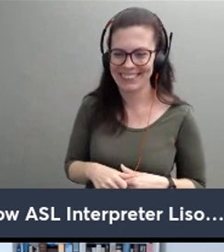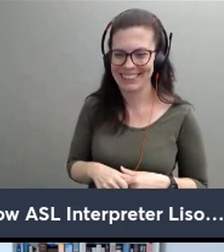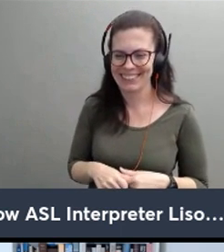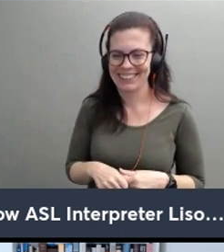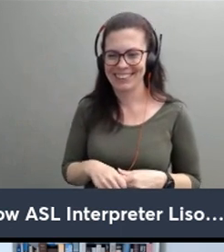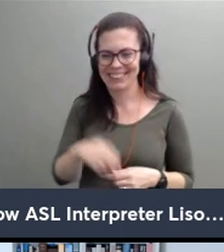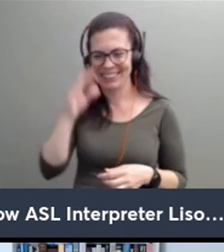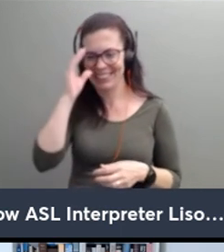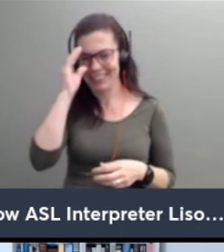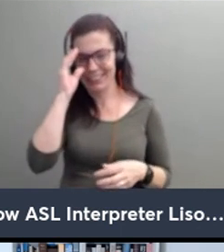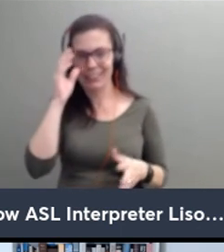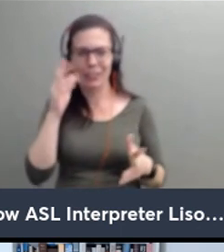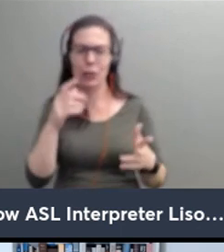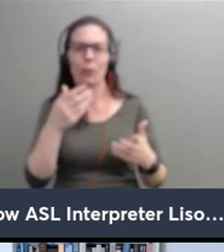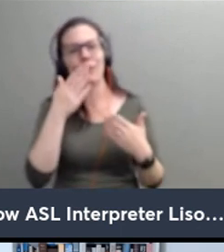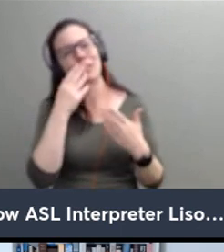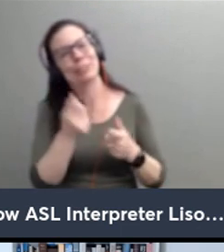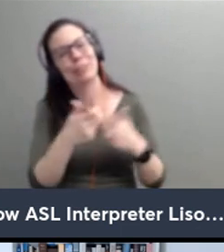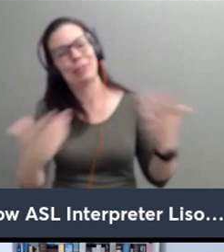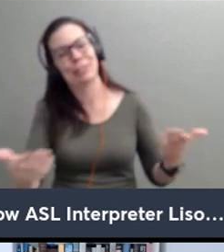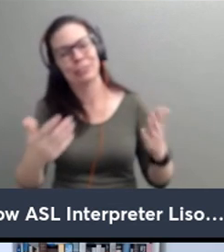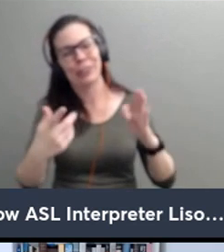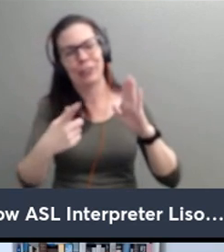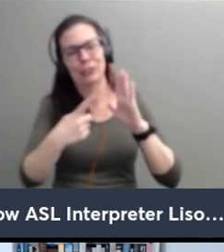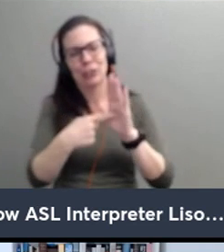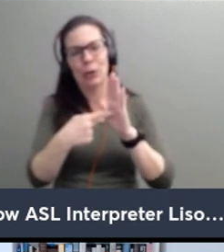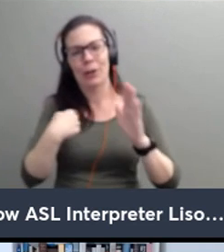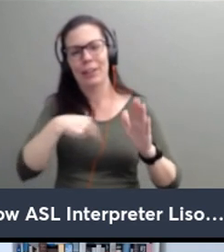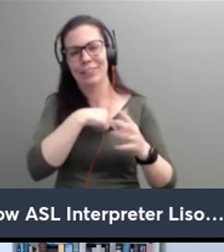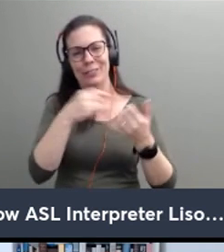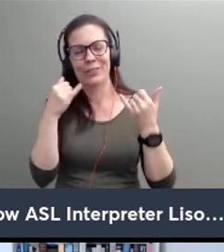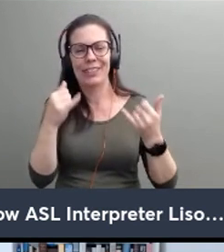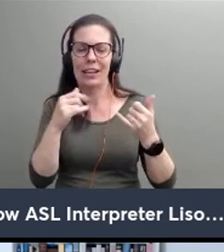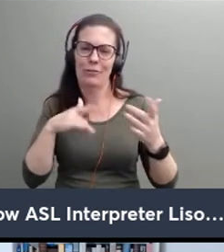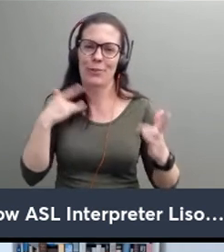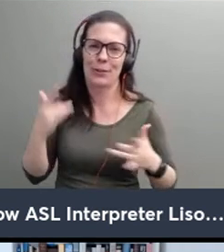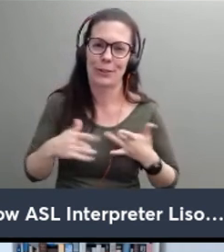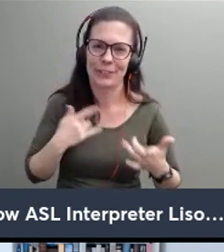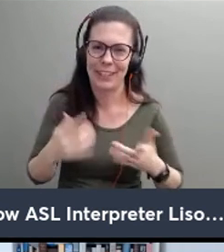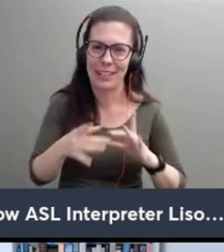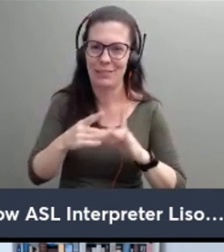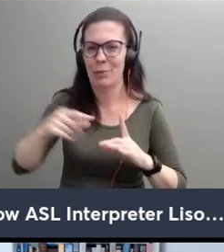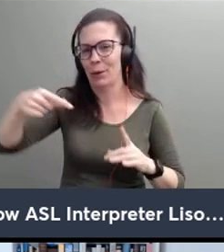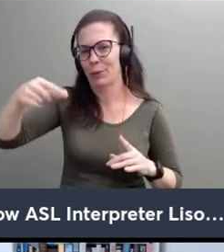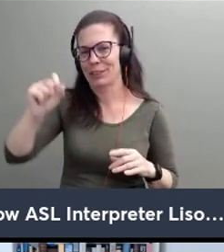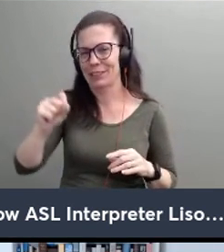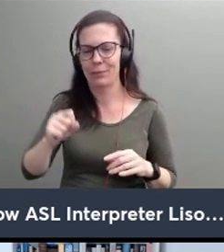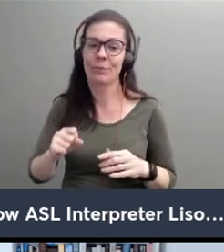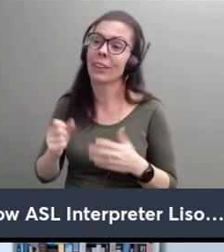Well, thank you so much for showing this to us today. It's got me pretty excited about QuickSight. Thank you, thank you for having me.